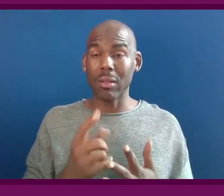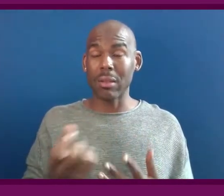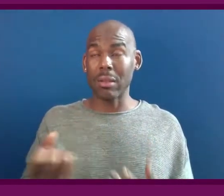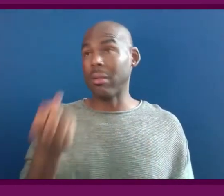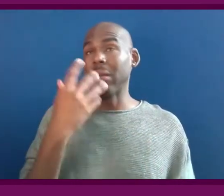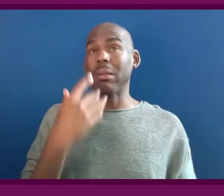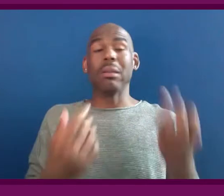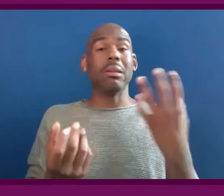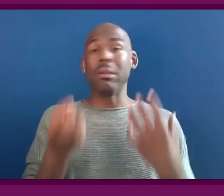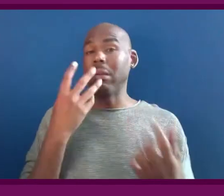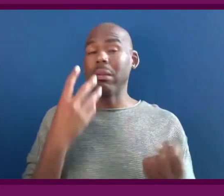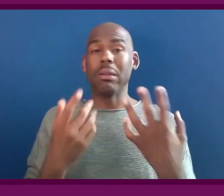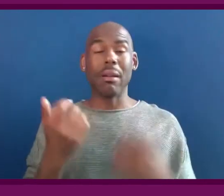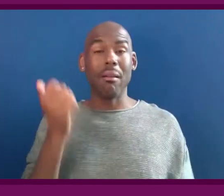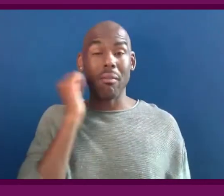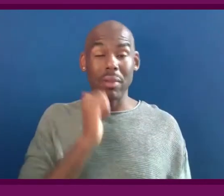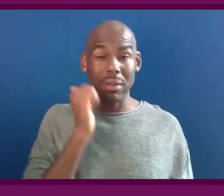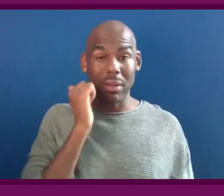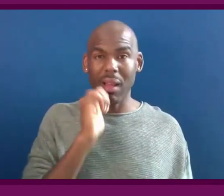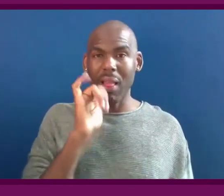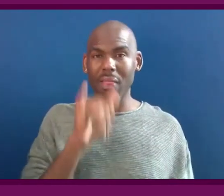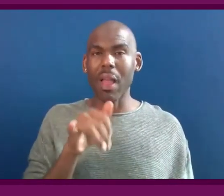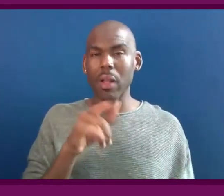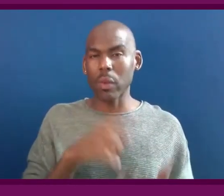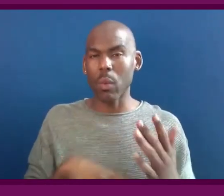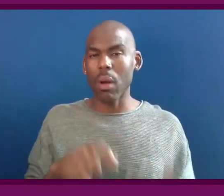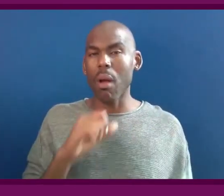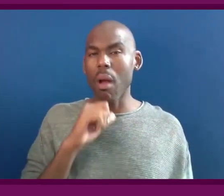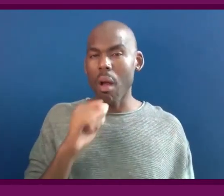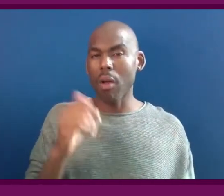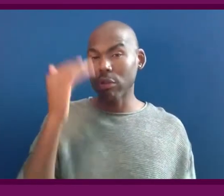being bombarded with daily." Kamilah Martin-Proctor: So that's what unconscious bias really is.